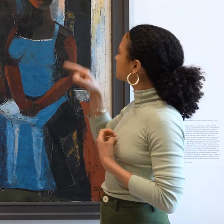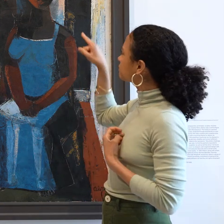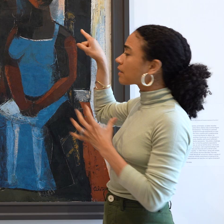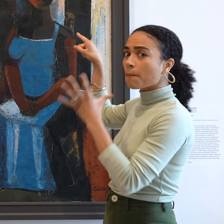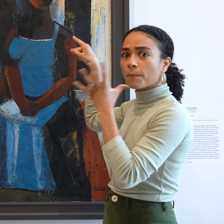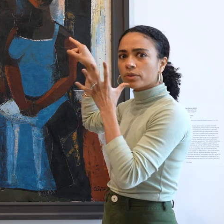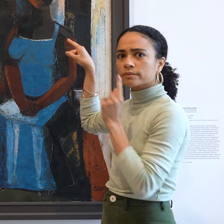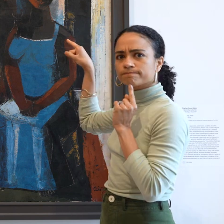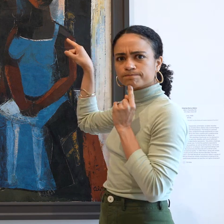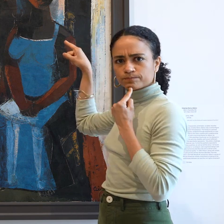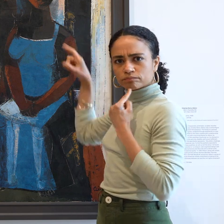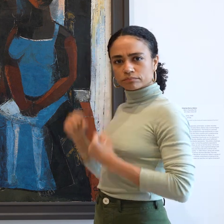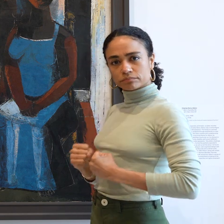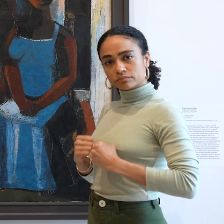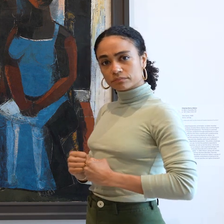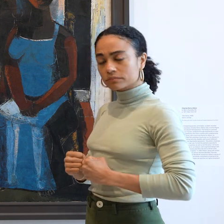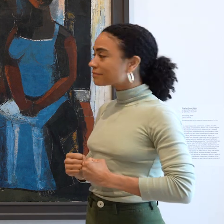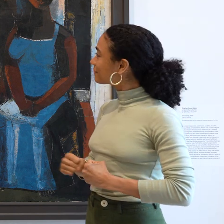The mother appears serious and stoic.